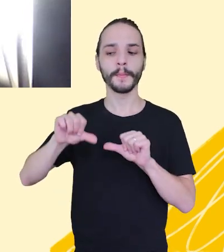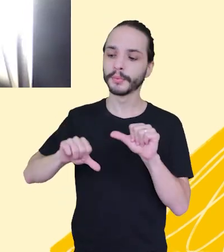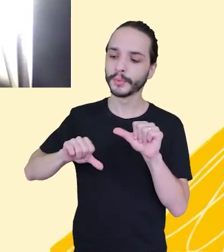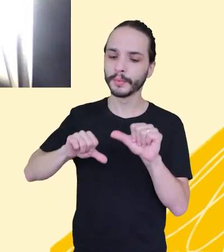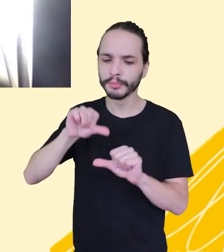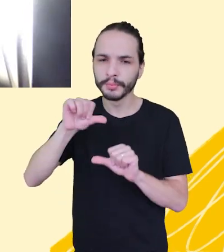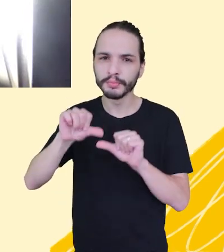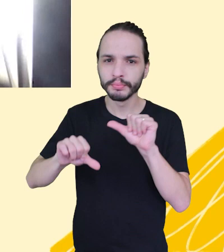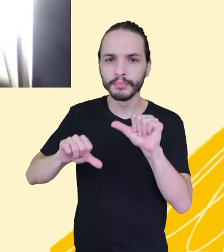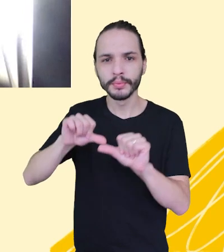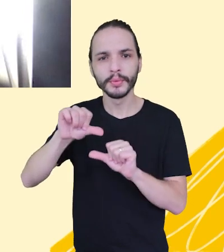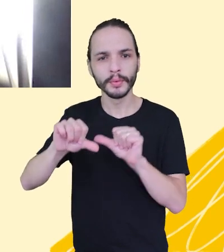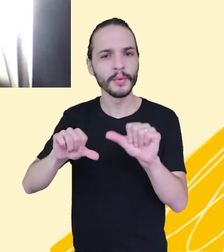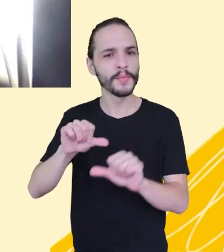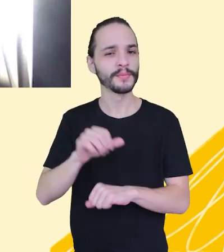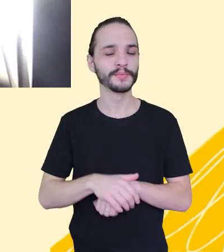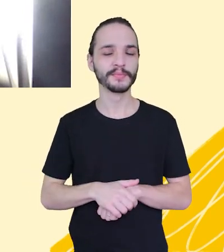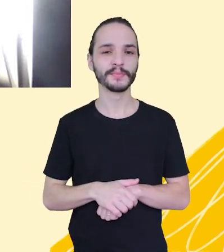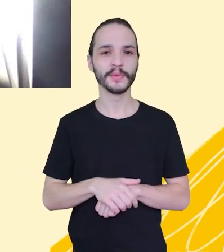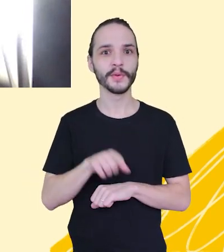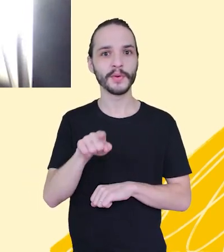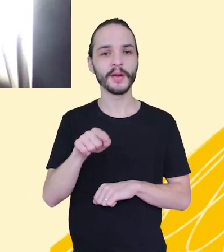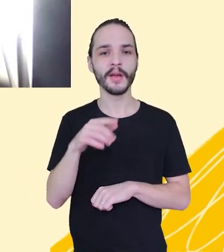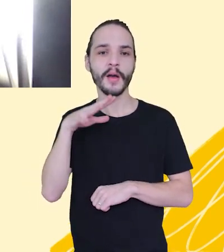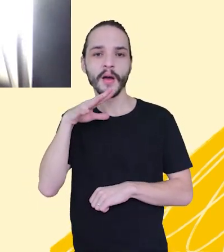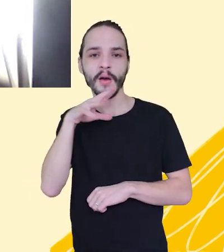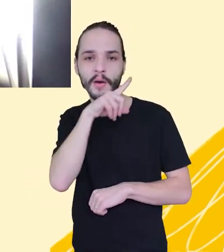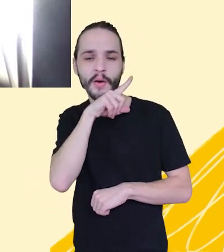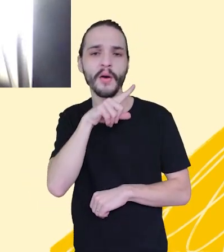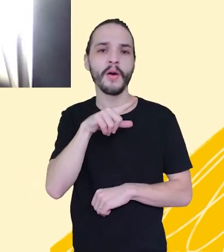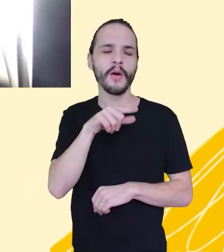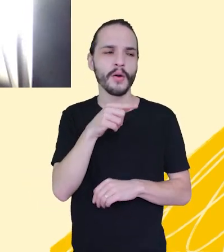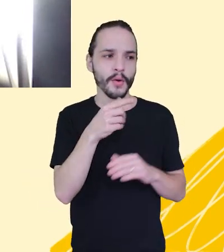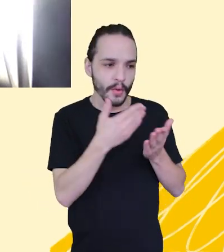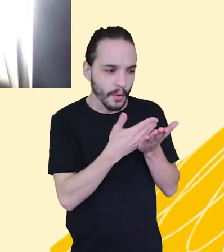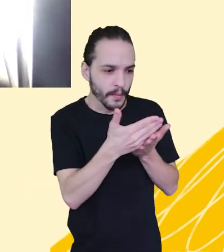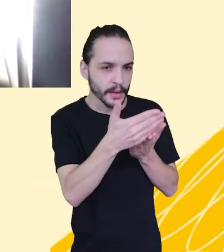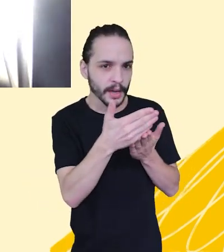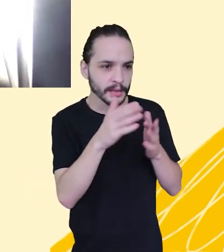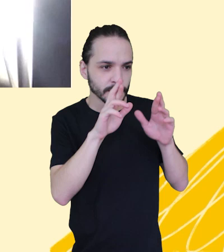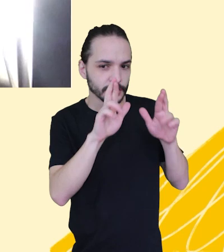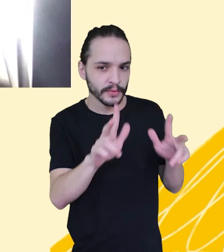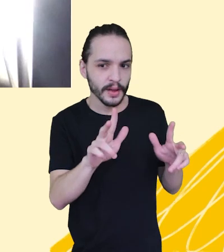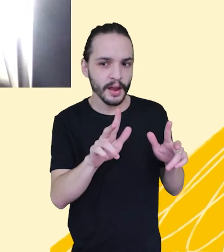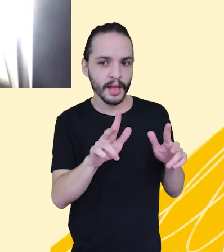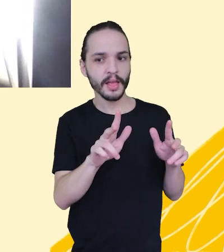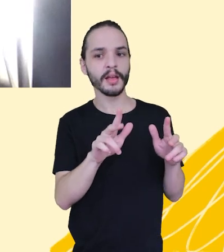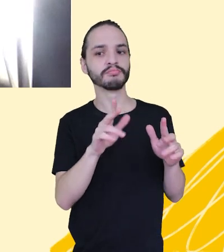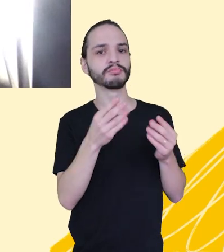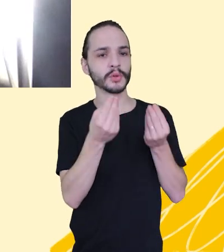which makes it obvious that kind of something different started with The Dreamed Path.